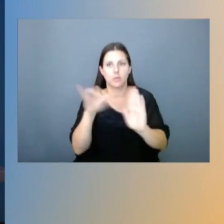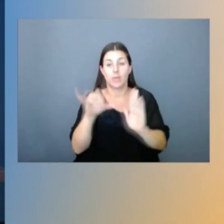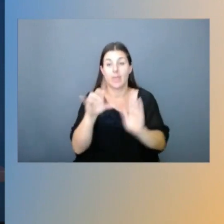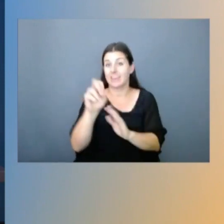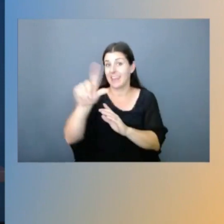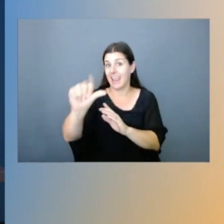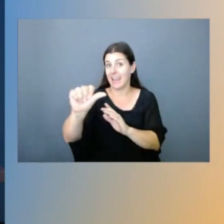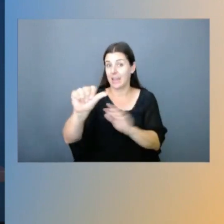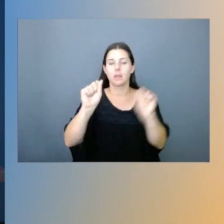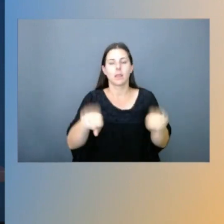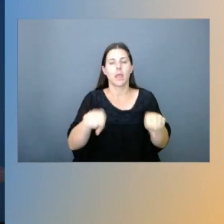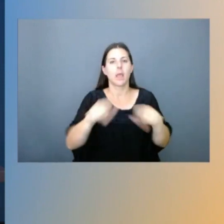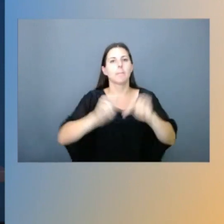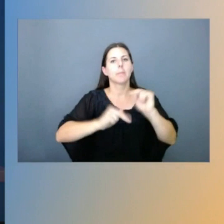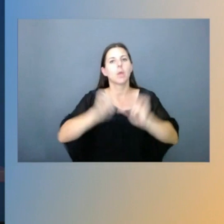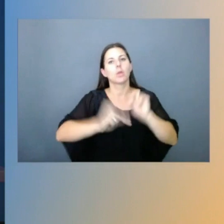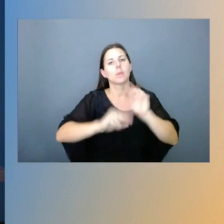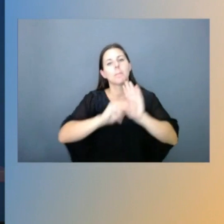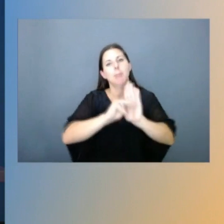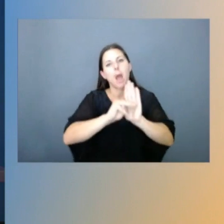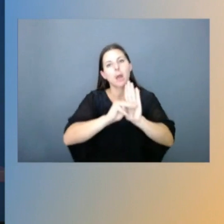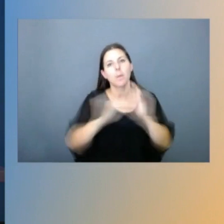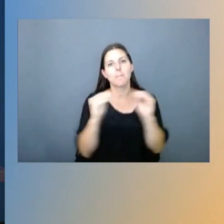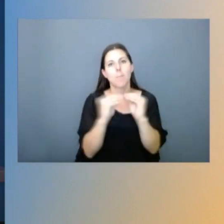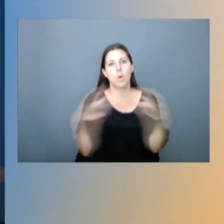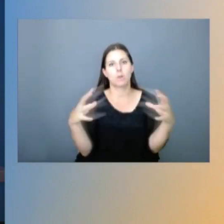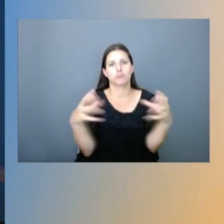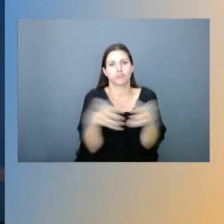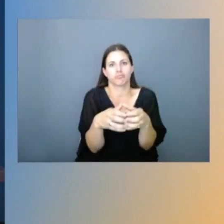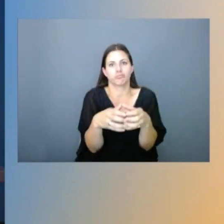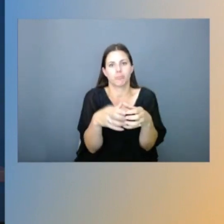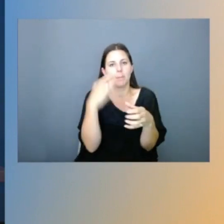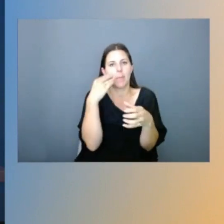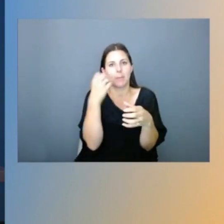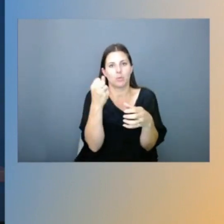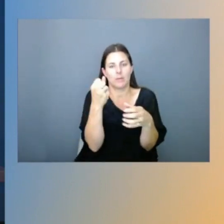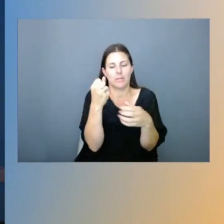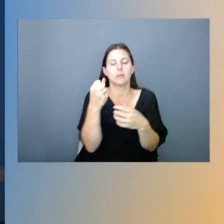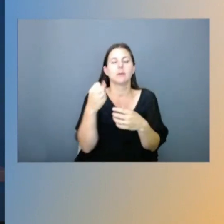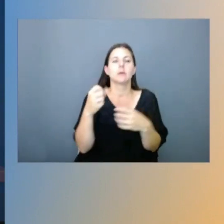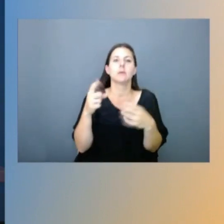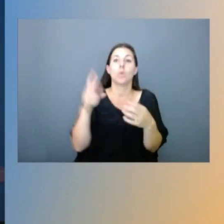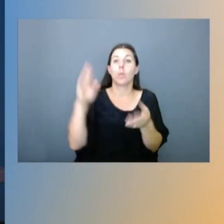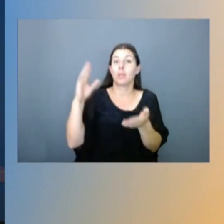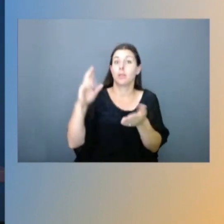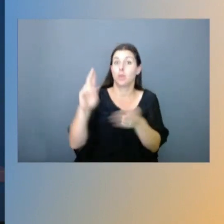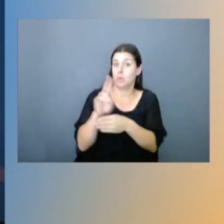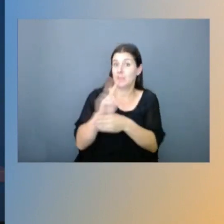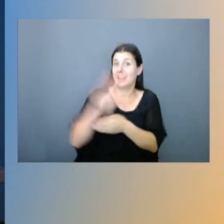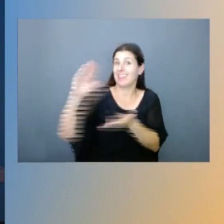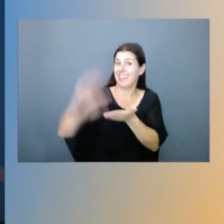that are more compact in memory, so you're using less memory bandwidth when executing those models,